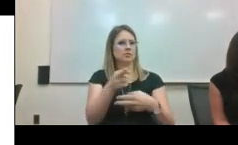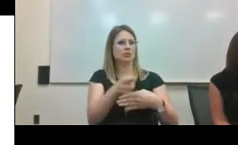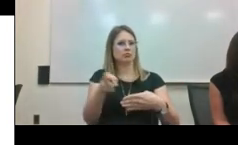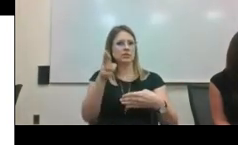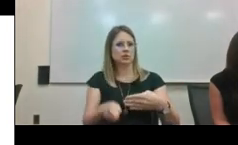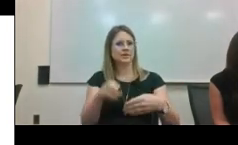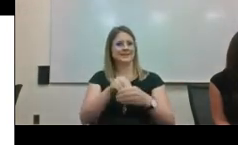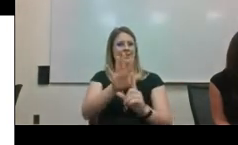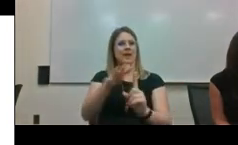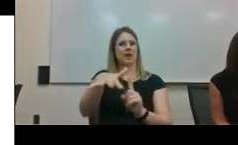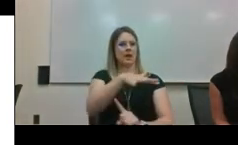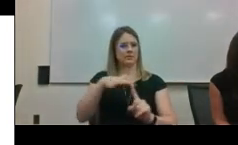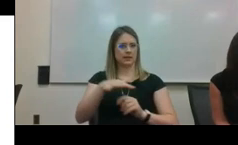We go to the next one.